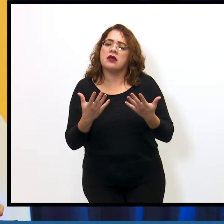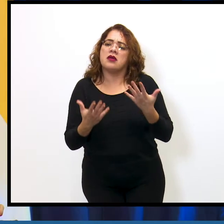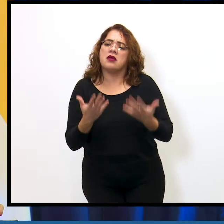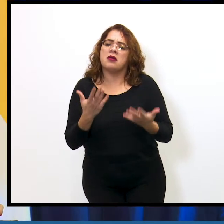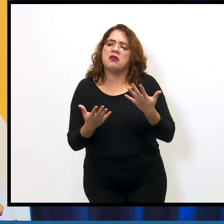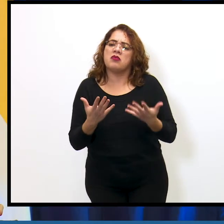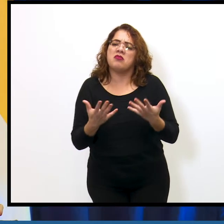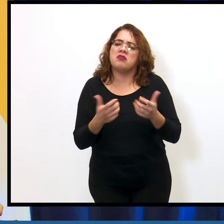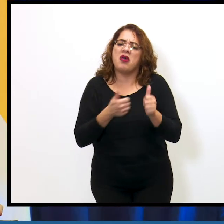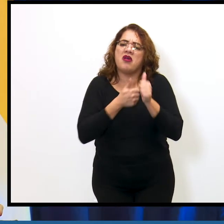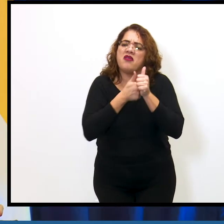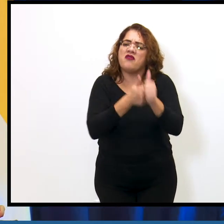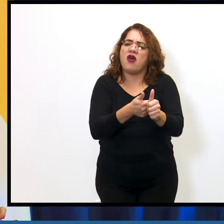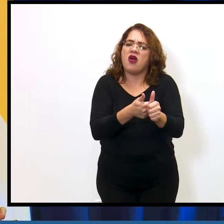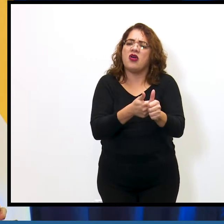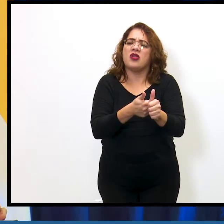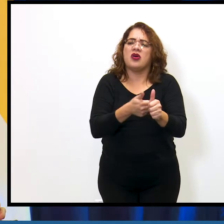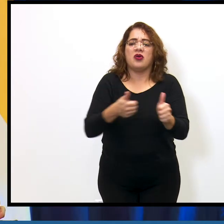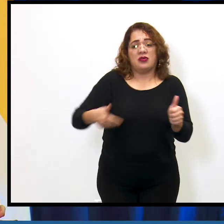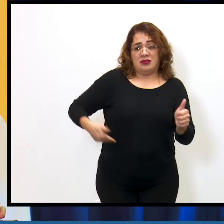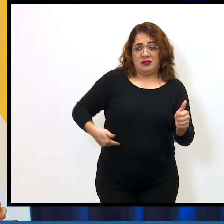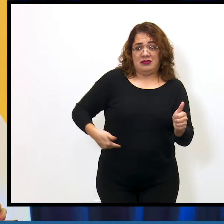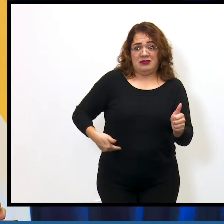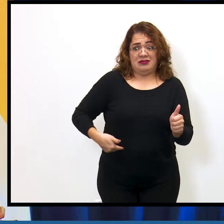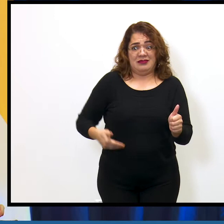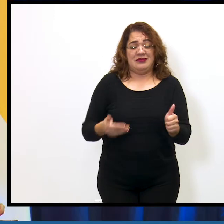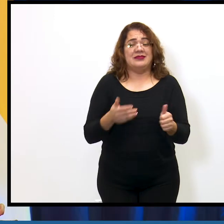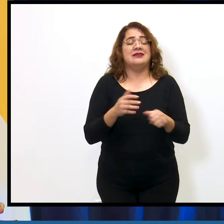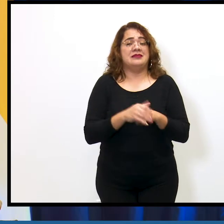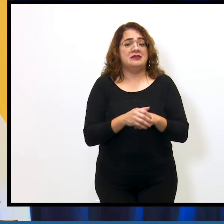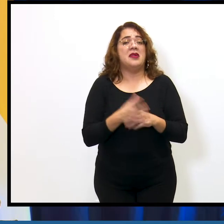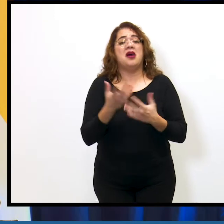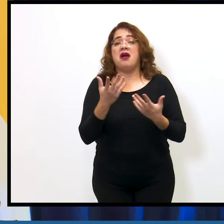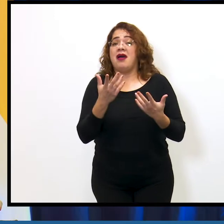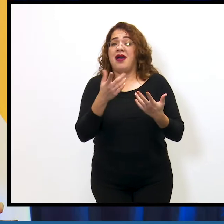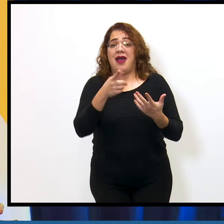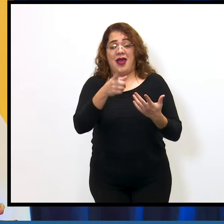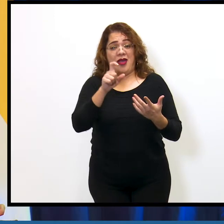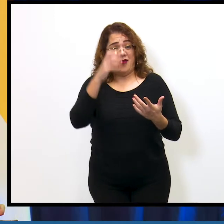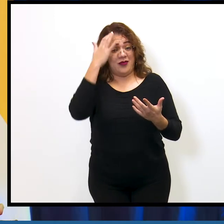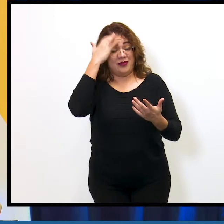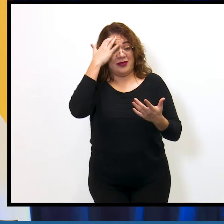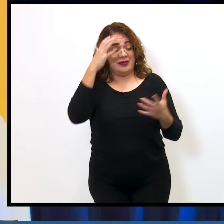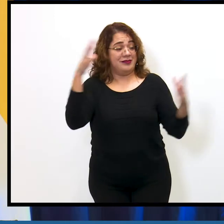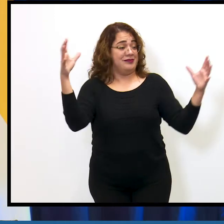All right next question comes from Hayley at the Press Telegram. Go ahead Hayley. Hi my question